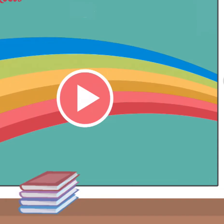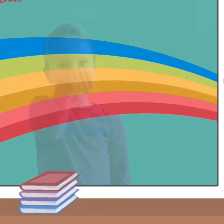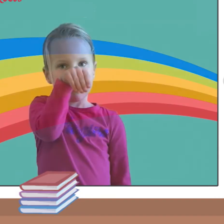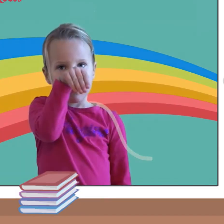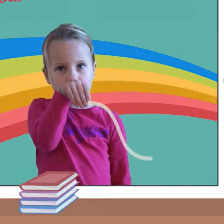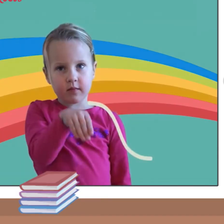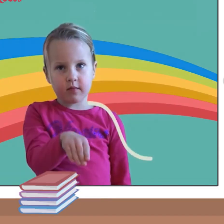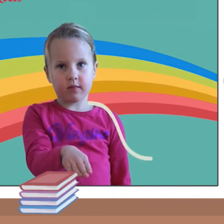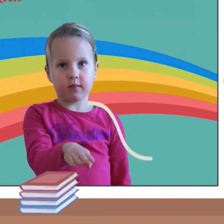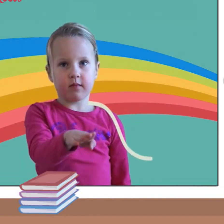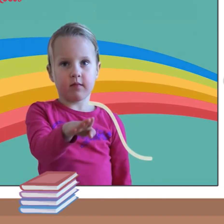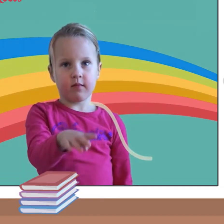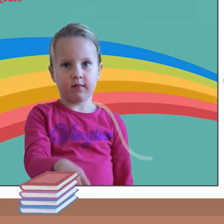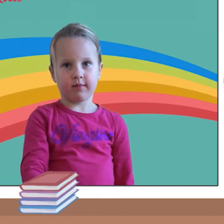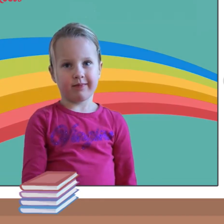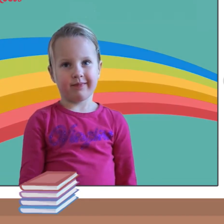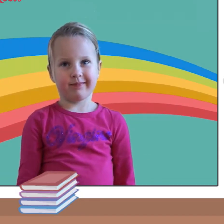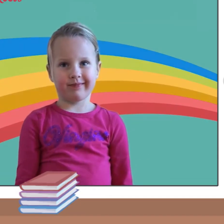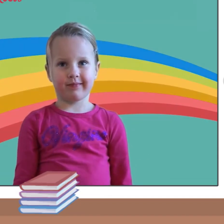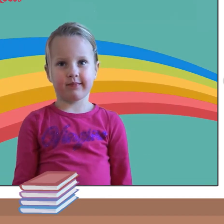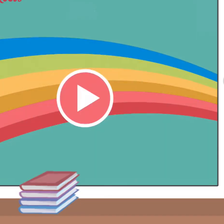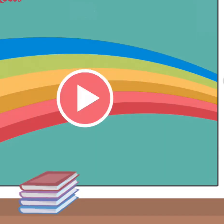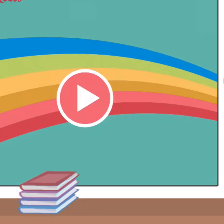Elephant